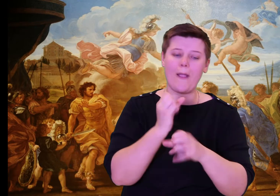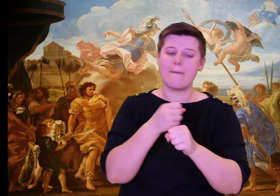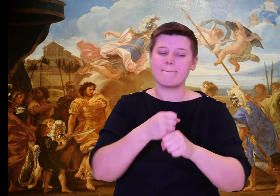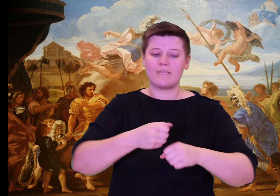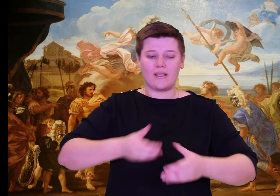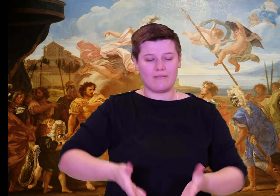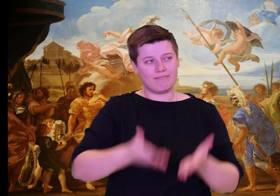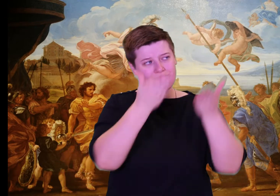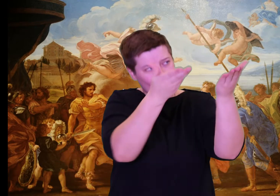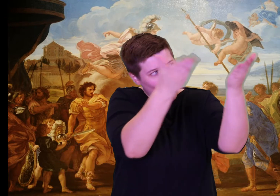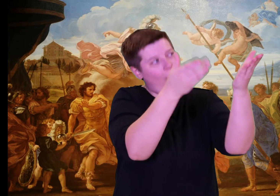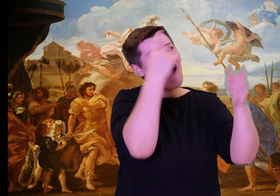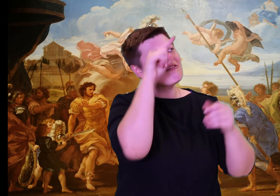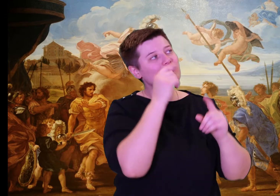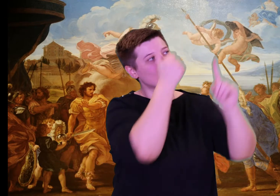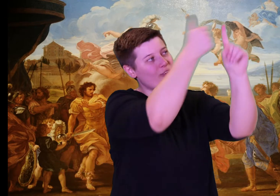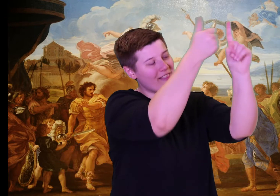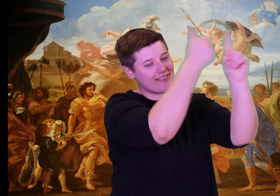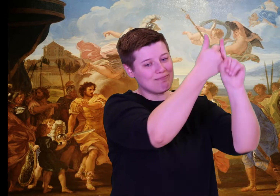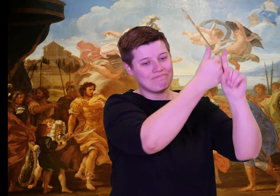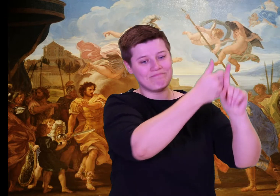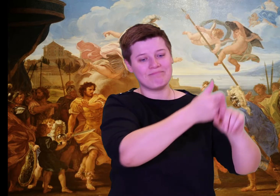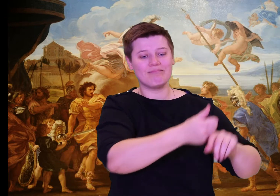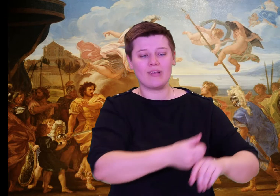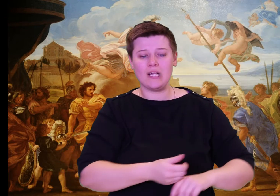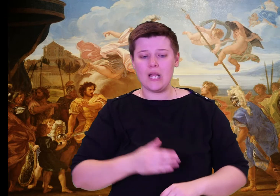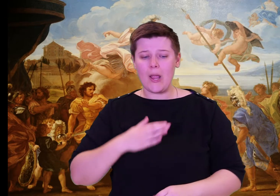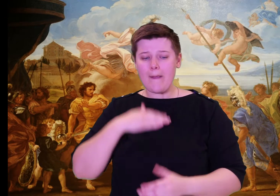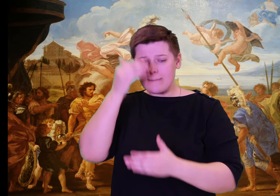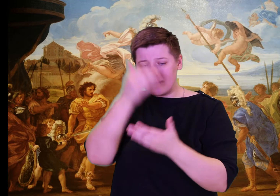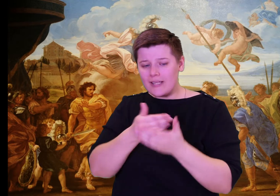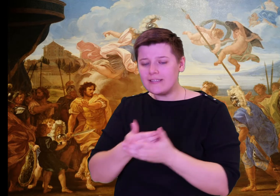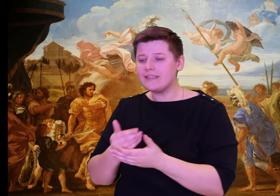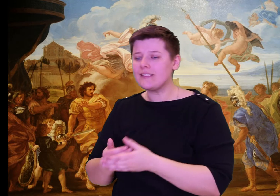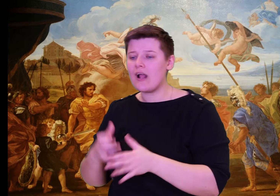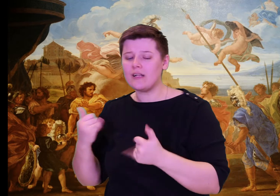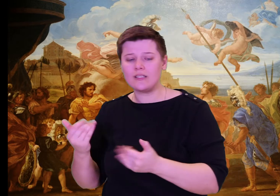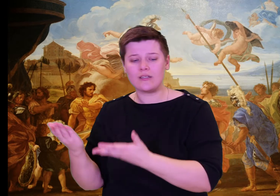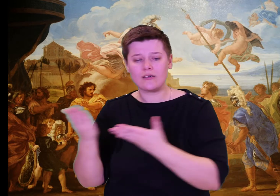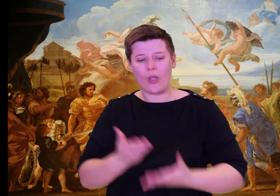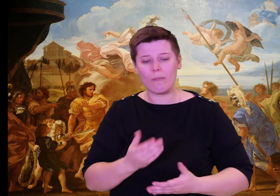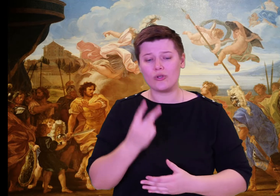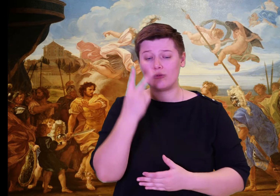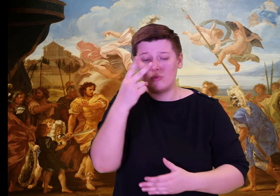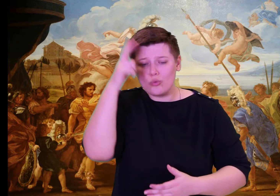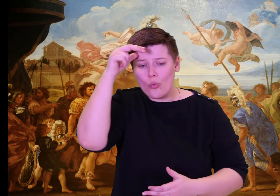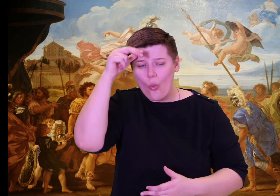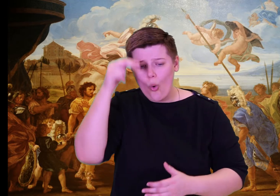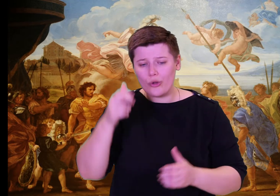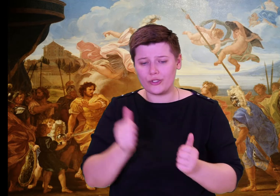at your young age. This was a god, none other than great Athena, true-born child